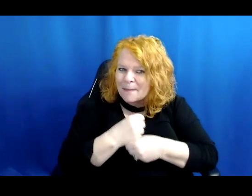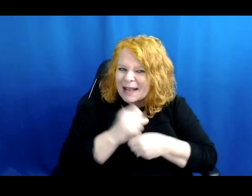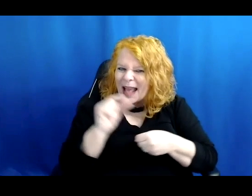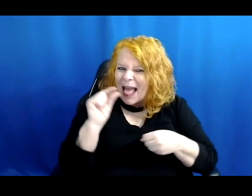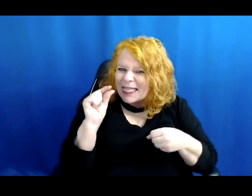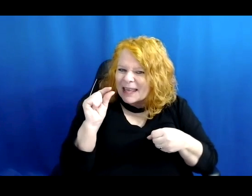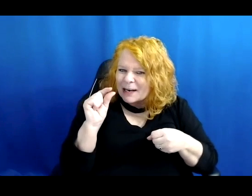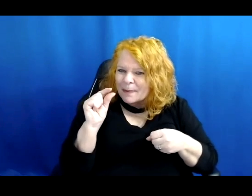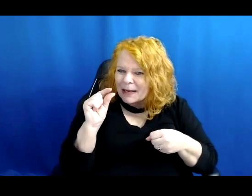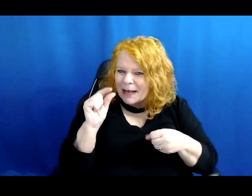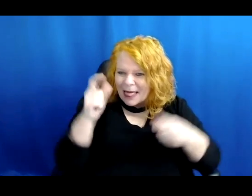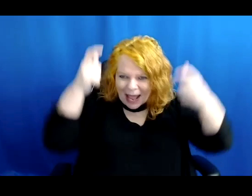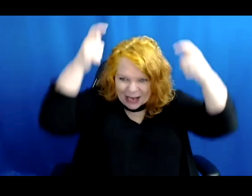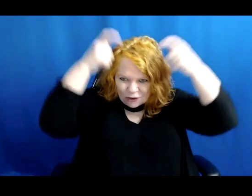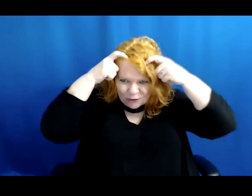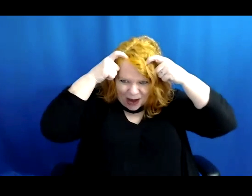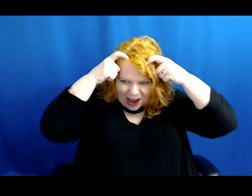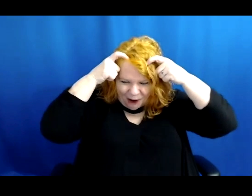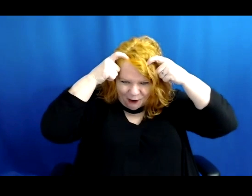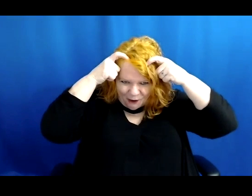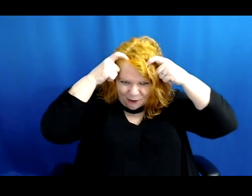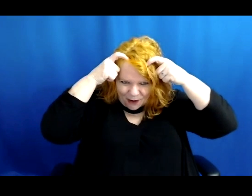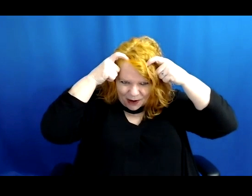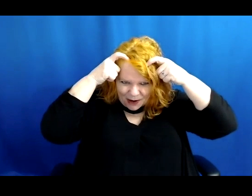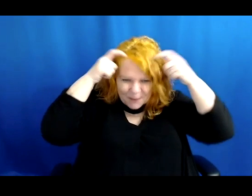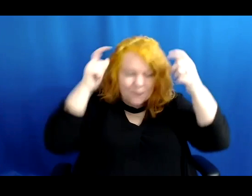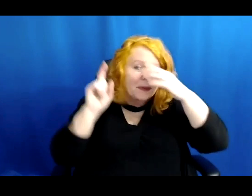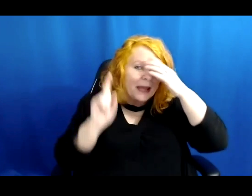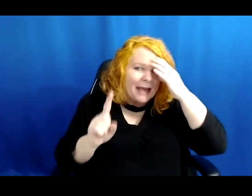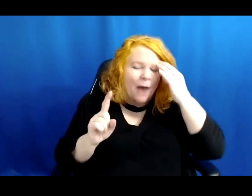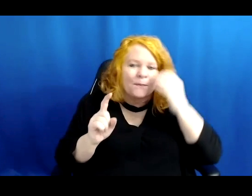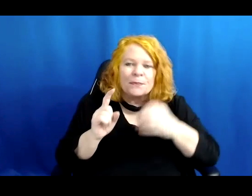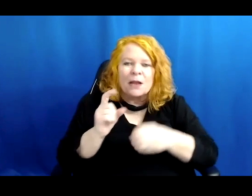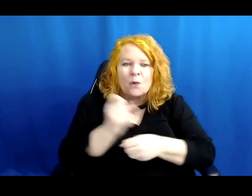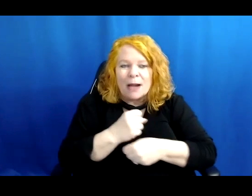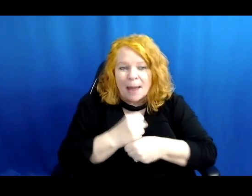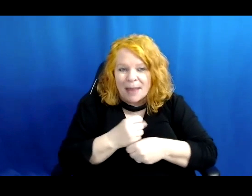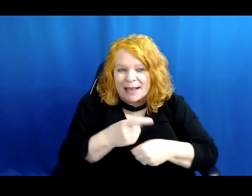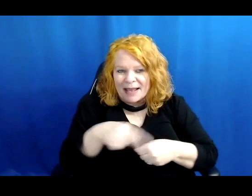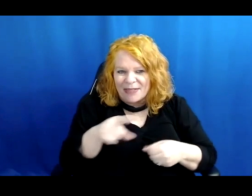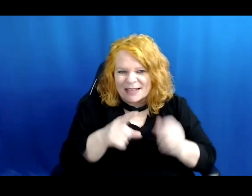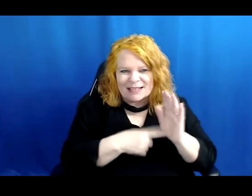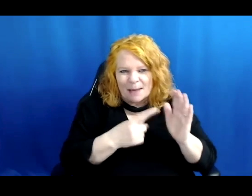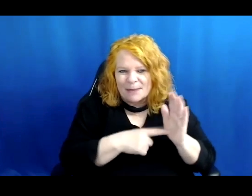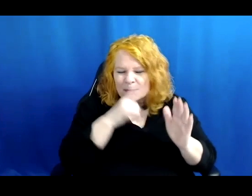crown for him. The problem with foam when I am online is that it might not stick. Let